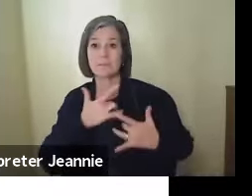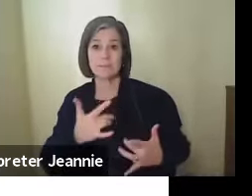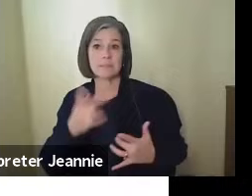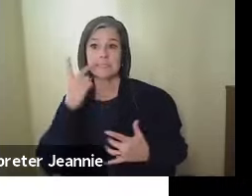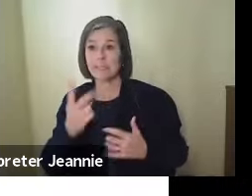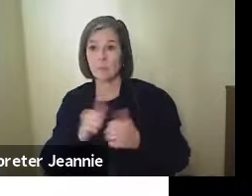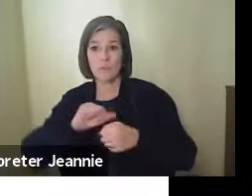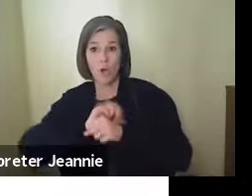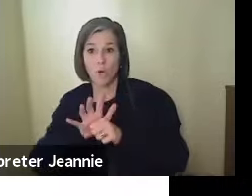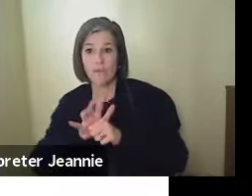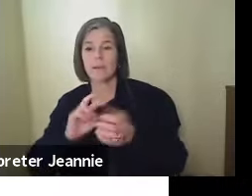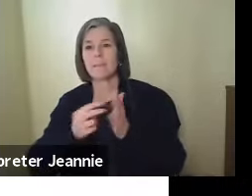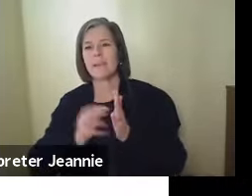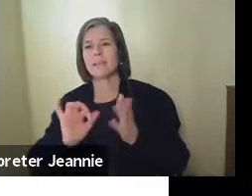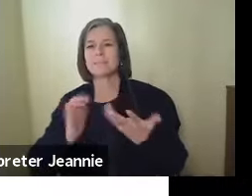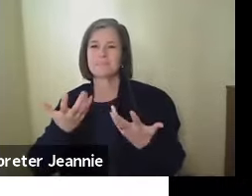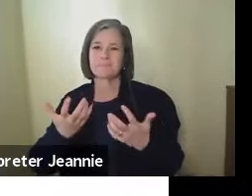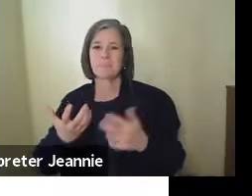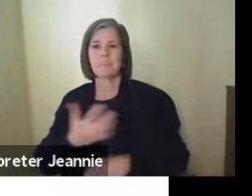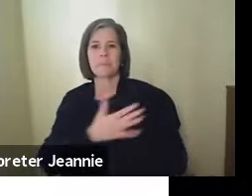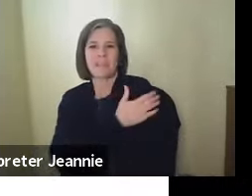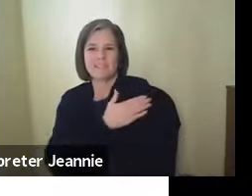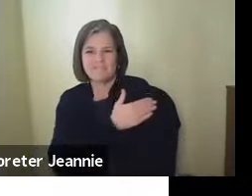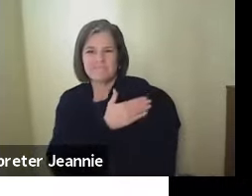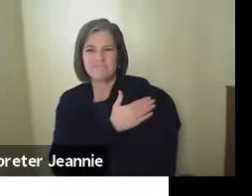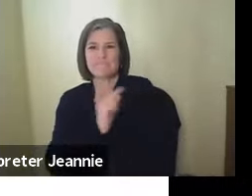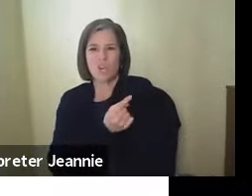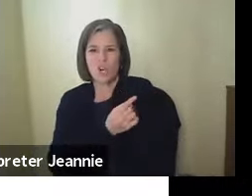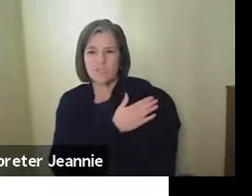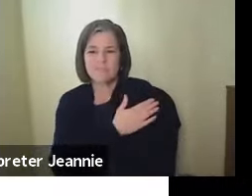so it's the soreness at the injection site or maybe a little bit of body aches,